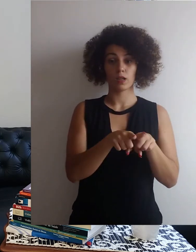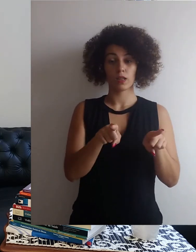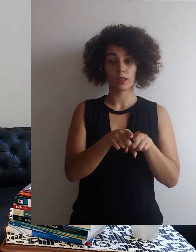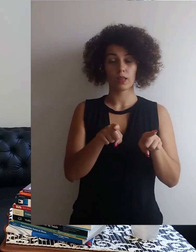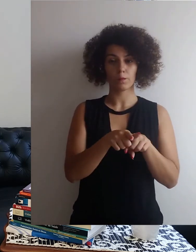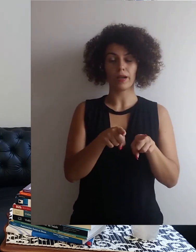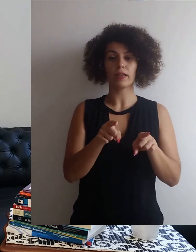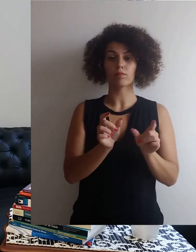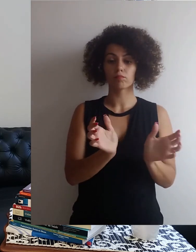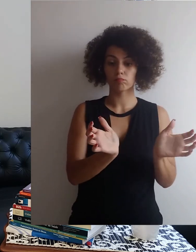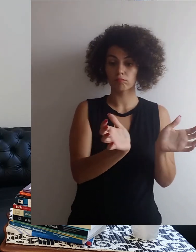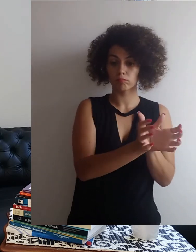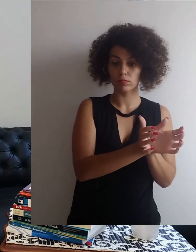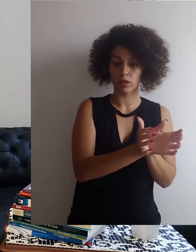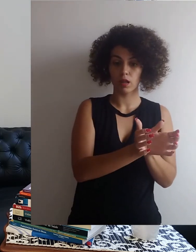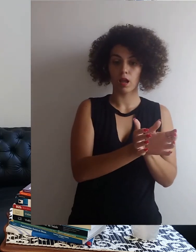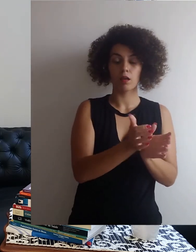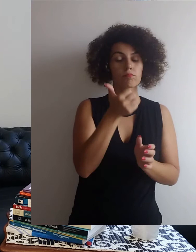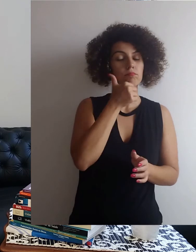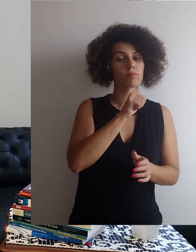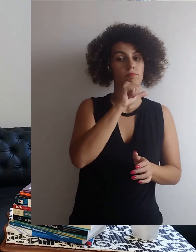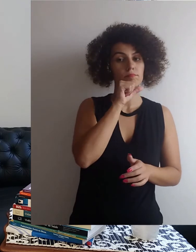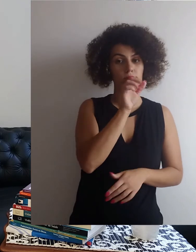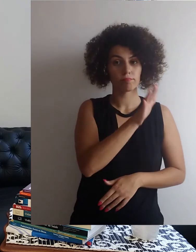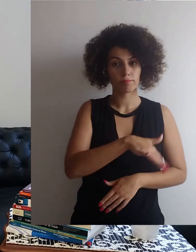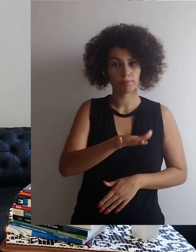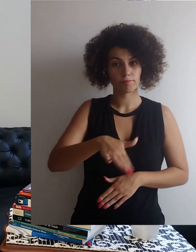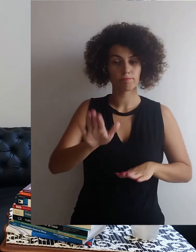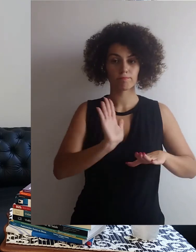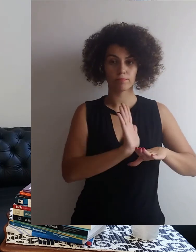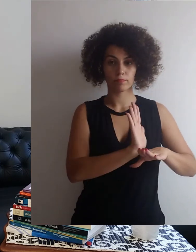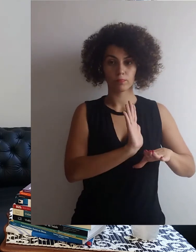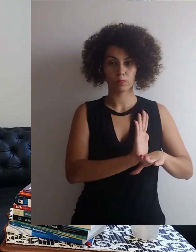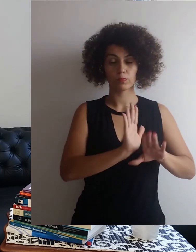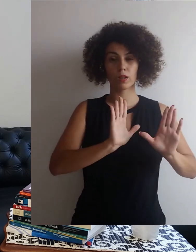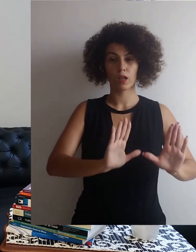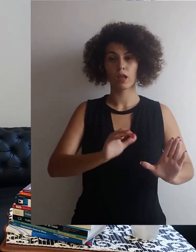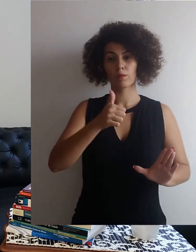was created , with policies of care and attention to mothers and children.